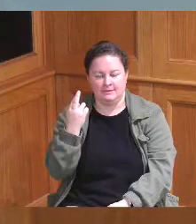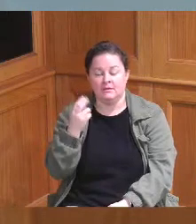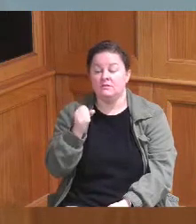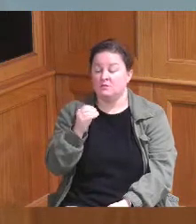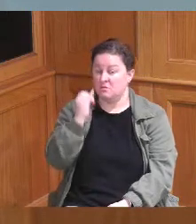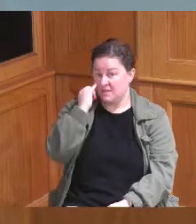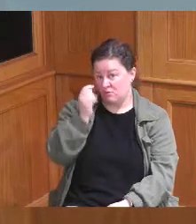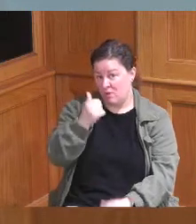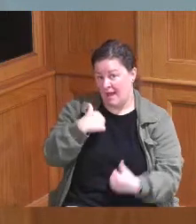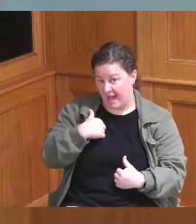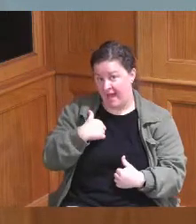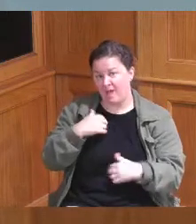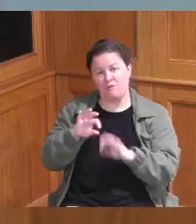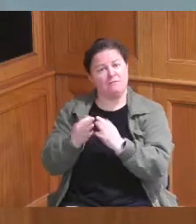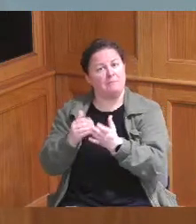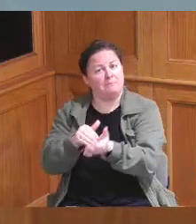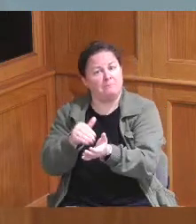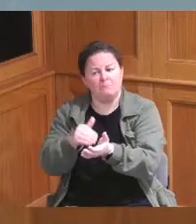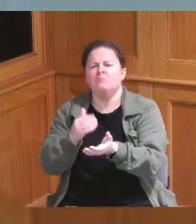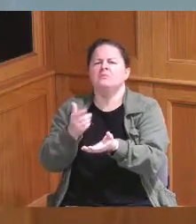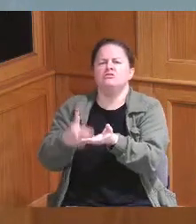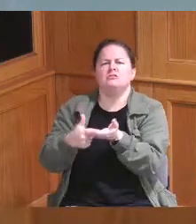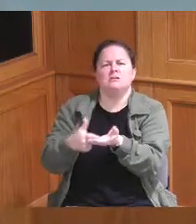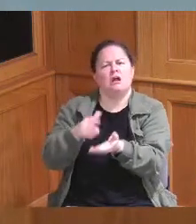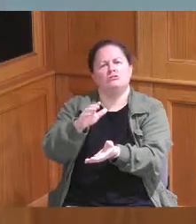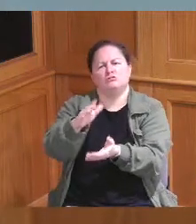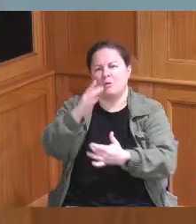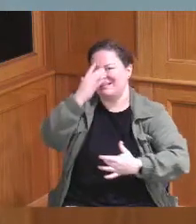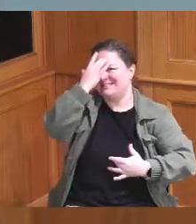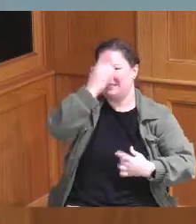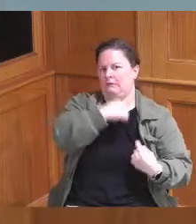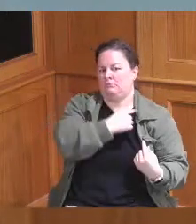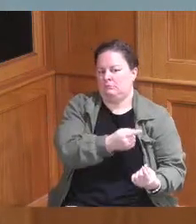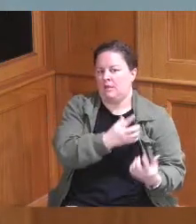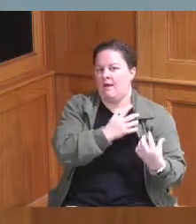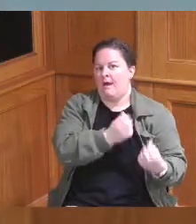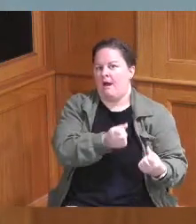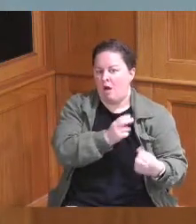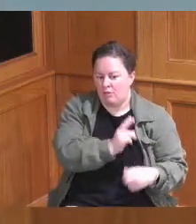physician discussing your illness with them and figuring out if there are certain instances in